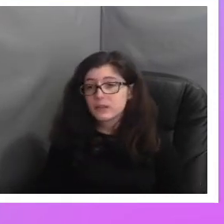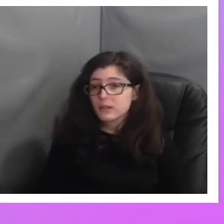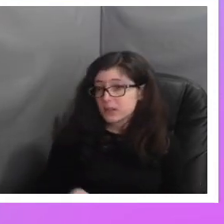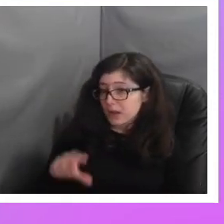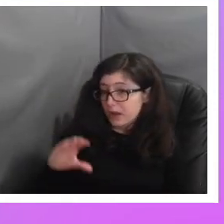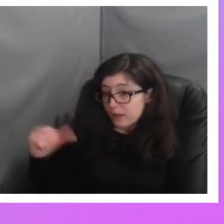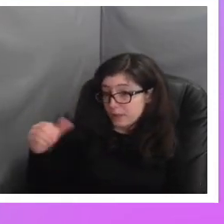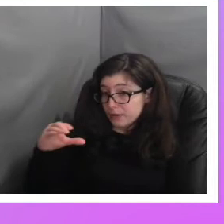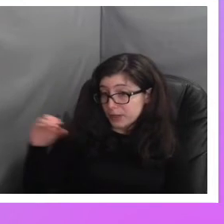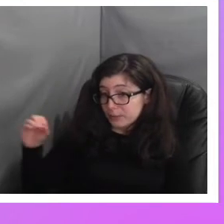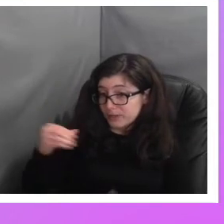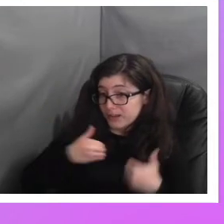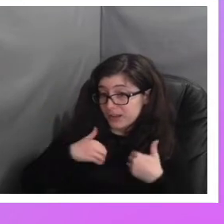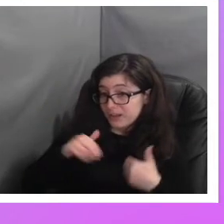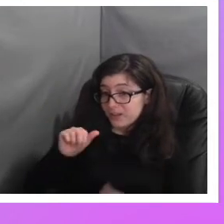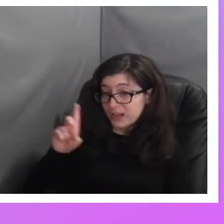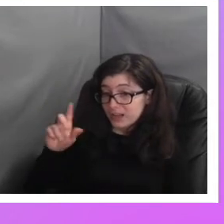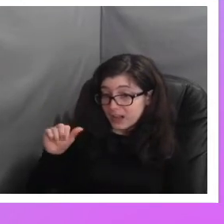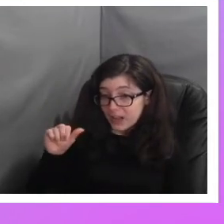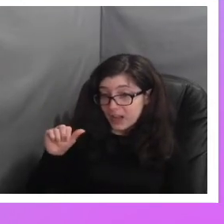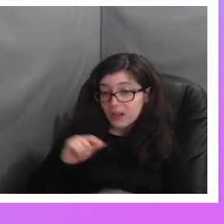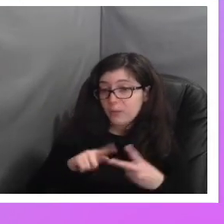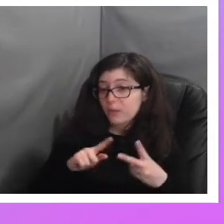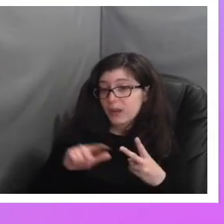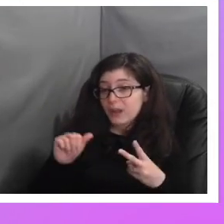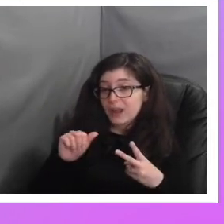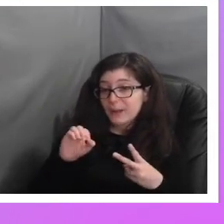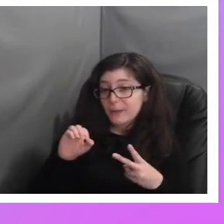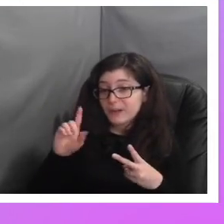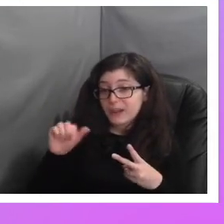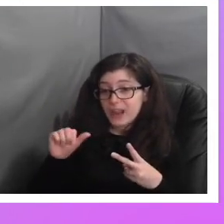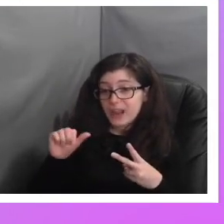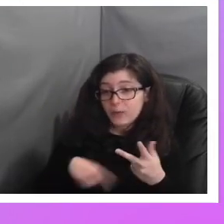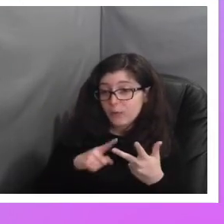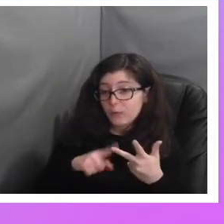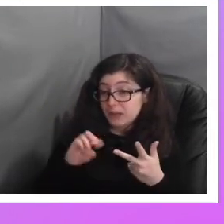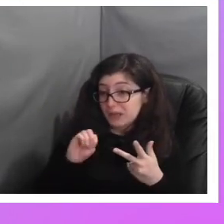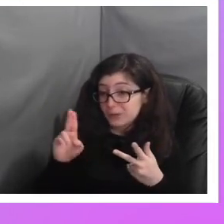have ADA or AODA or EU obligations,